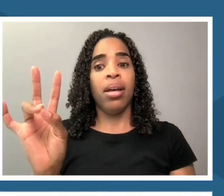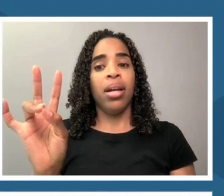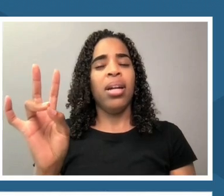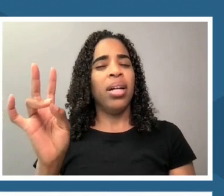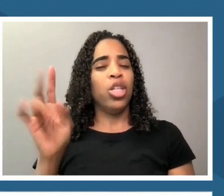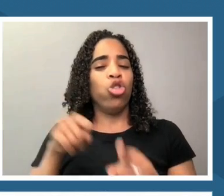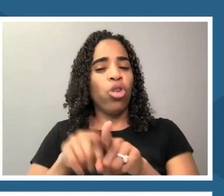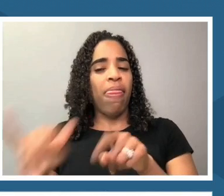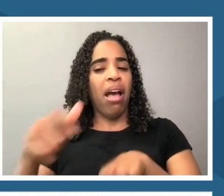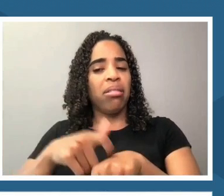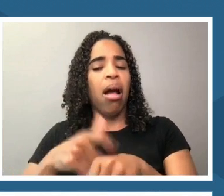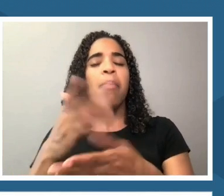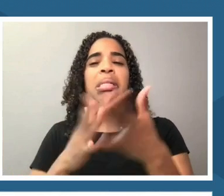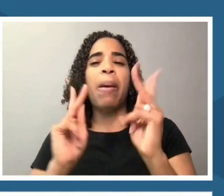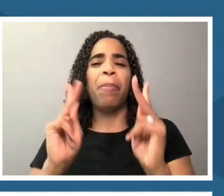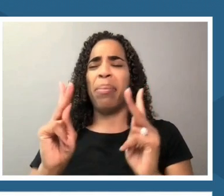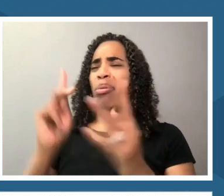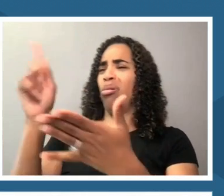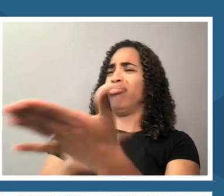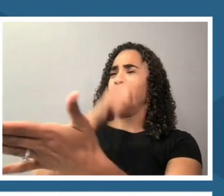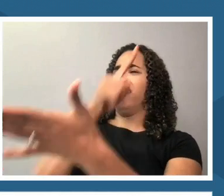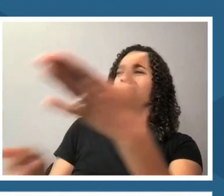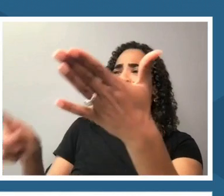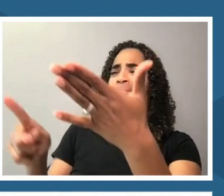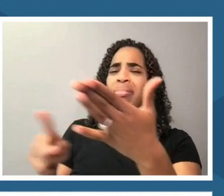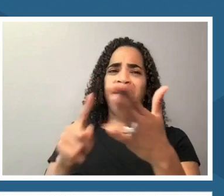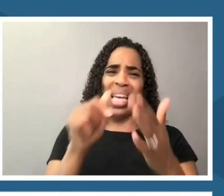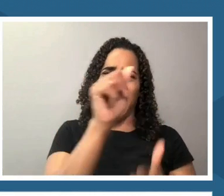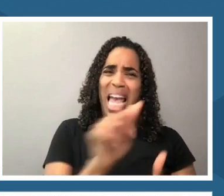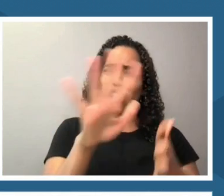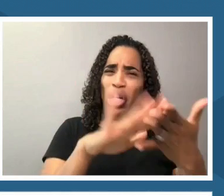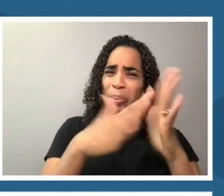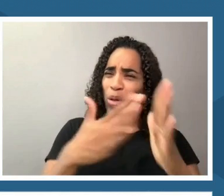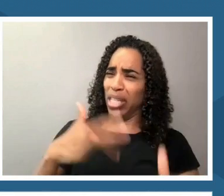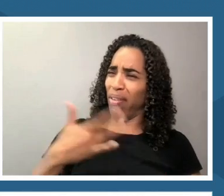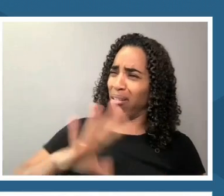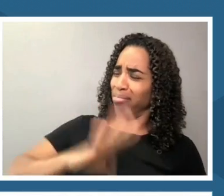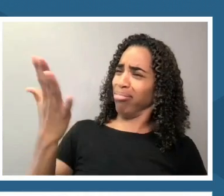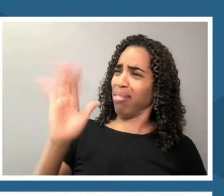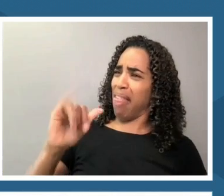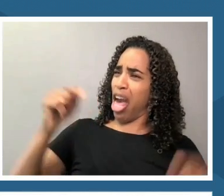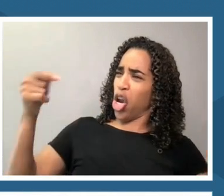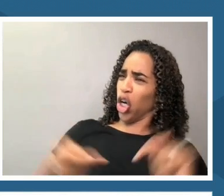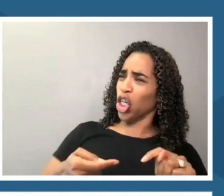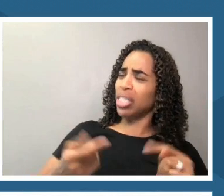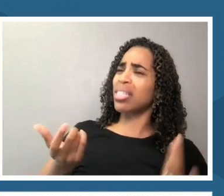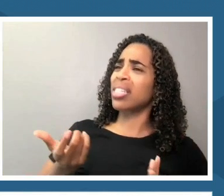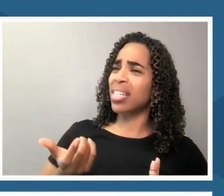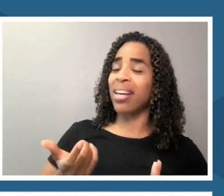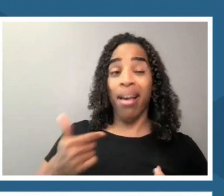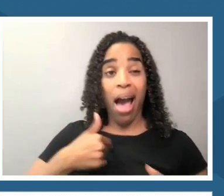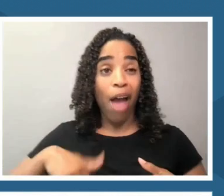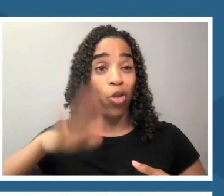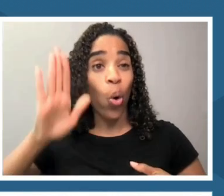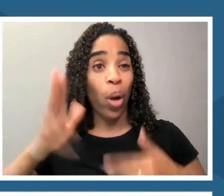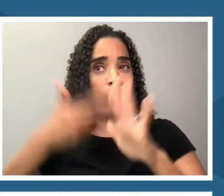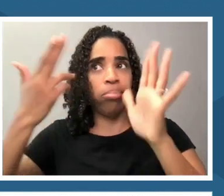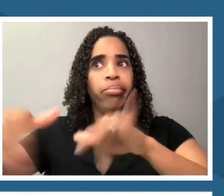asian communities for perpetuating the hurtful stereotype and and you know i've grown up with that stereotype too it's